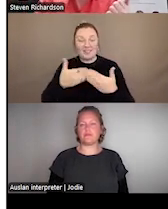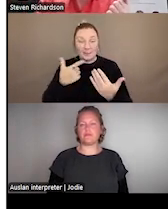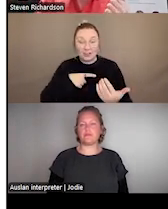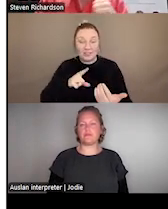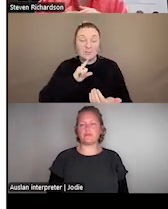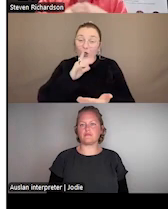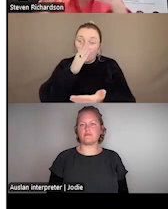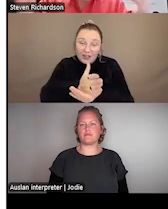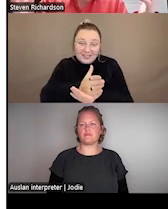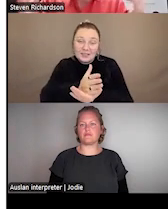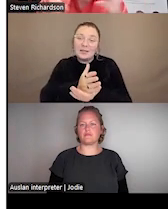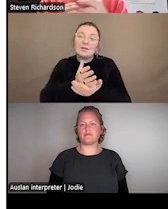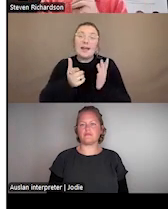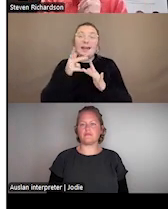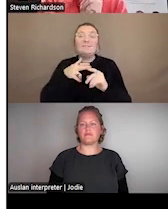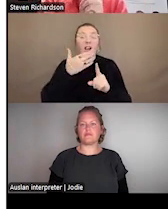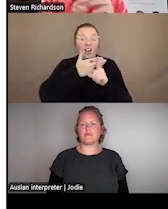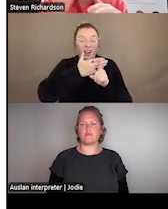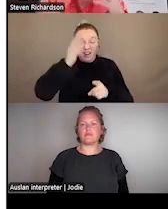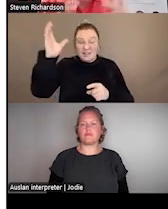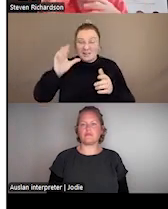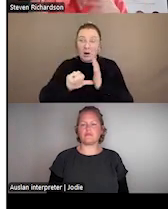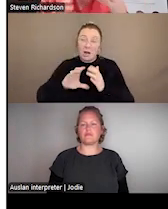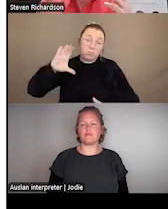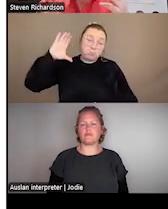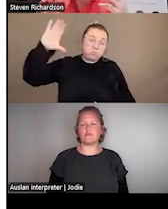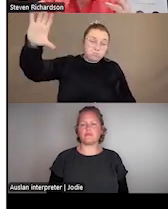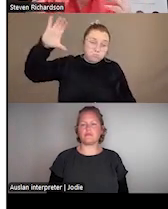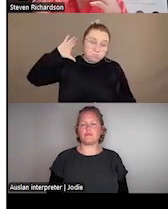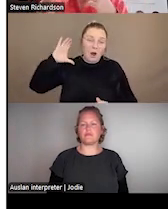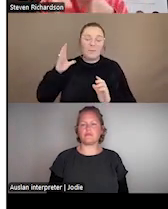face it, an unrealistic target where people see, "He is never going to make it," that is